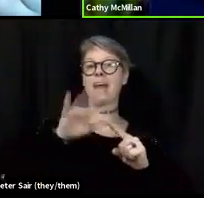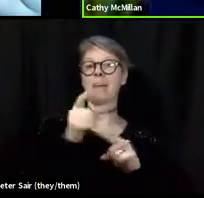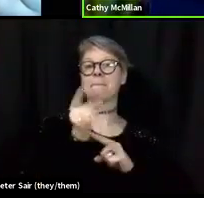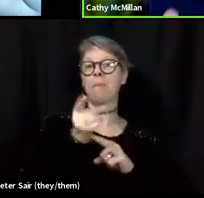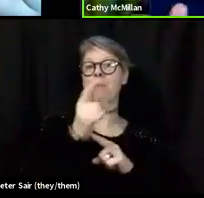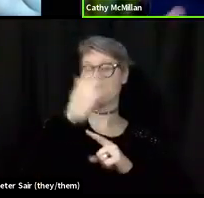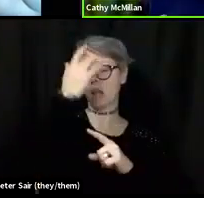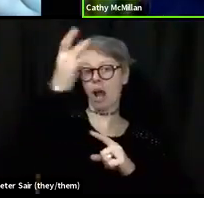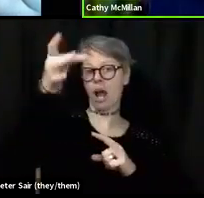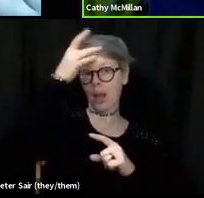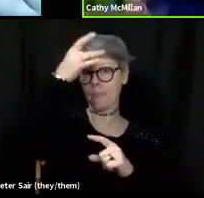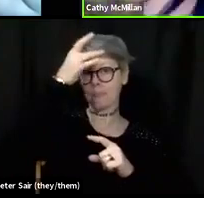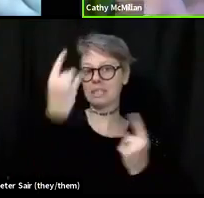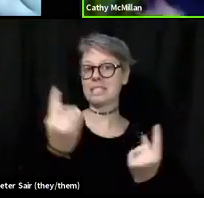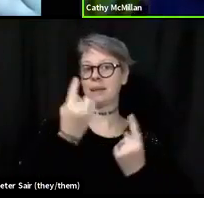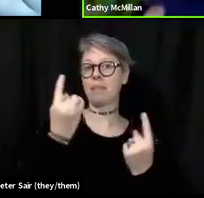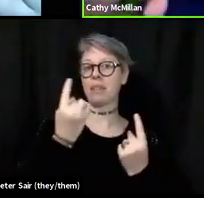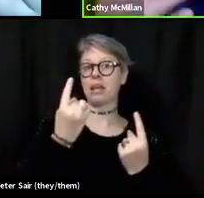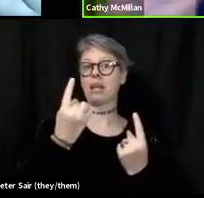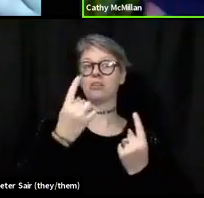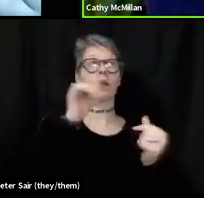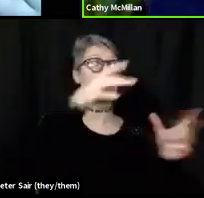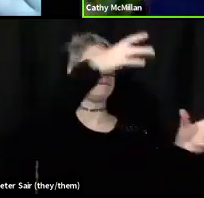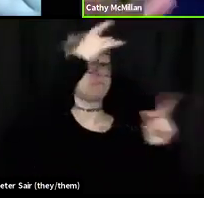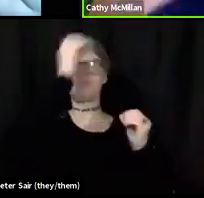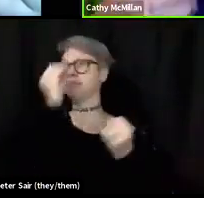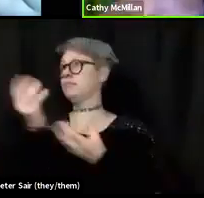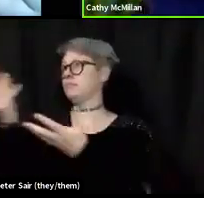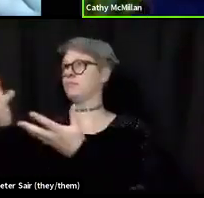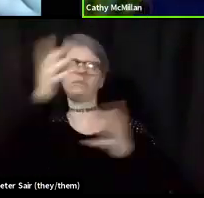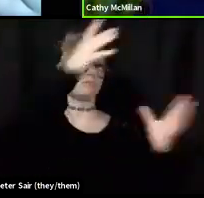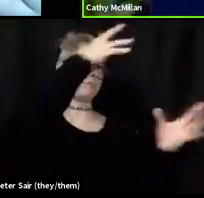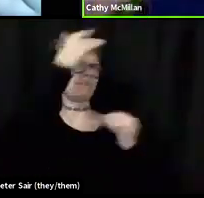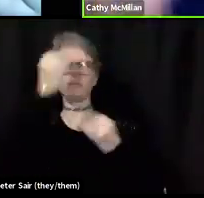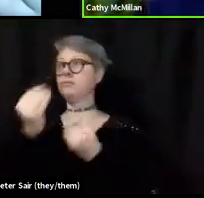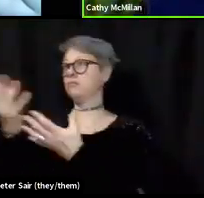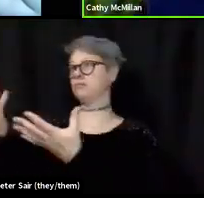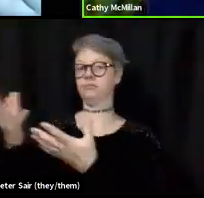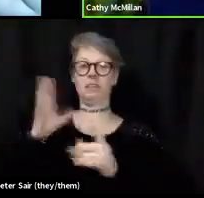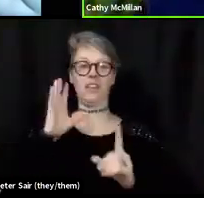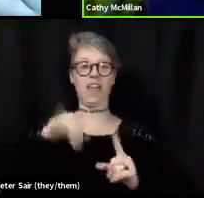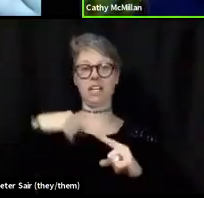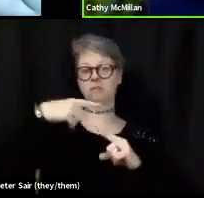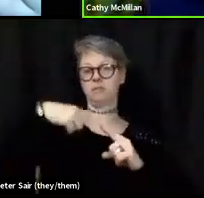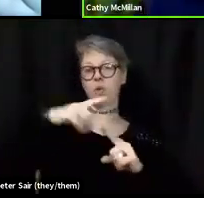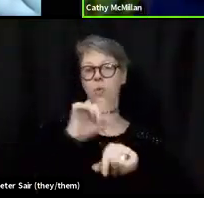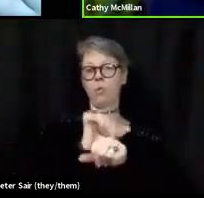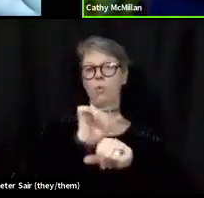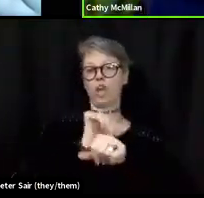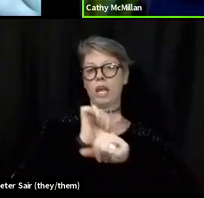memory is that memory that you need in the moment for. right remembering work we're that you just learn